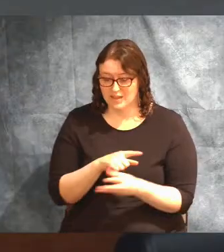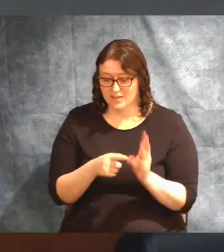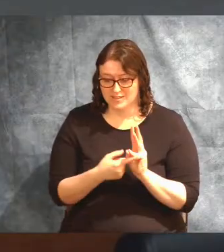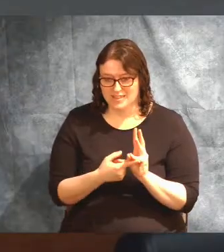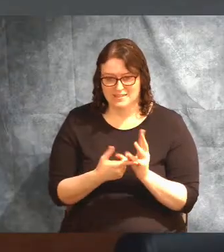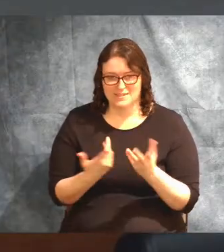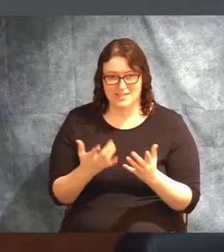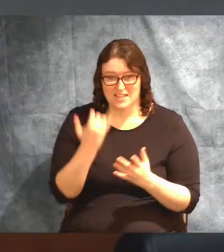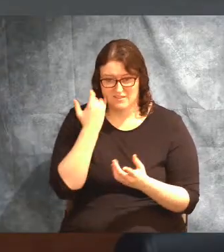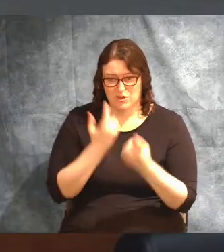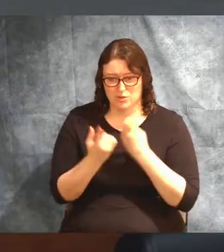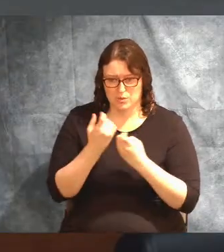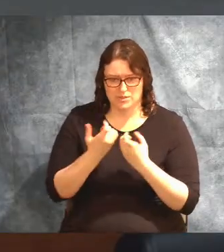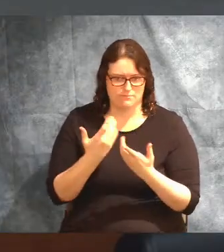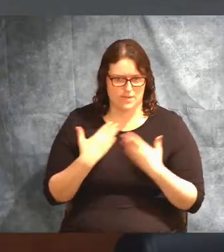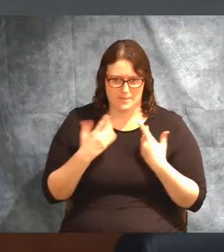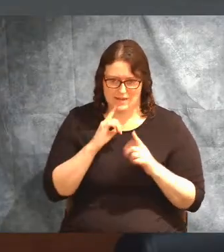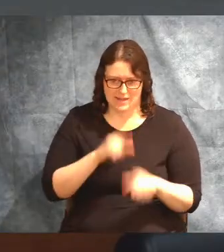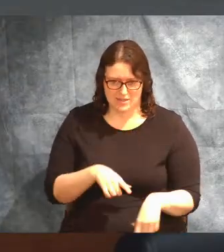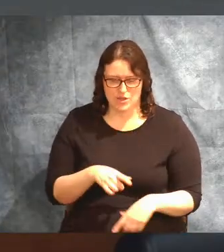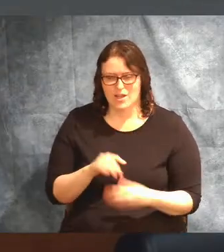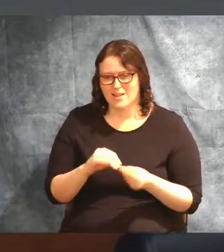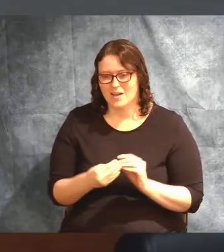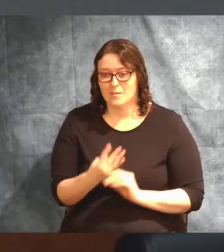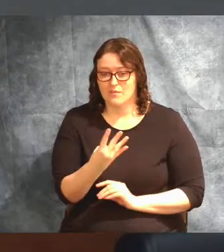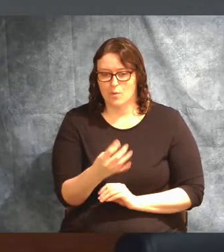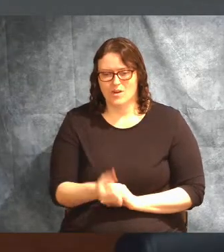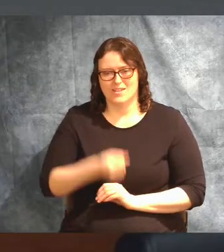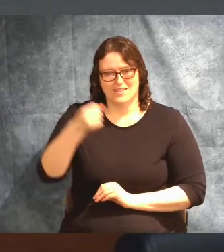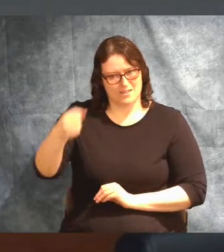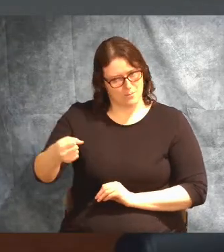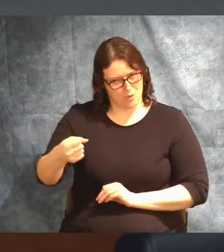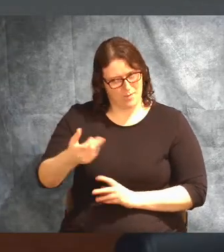answer any questions and of course bib number four is the is the appointment Commissioner. Okay